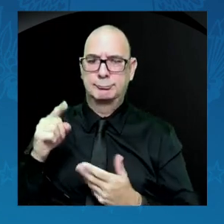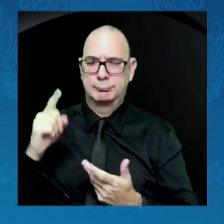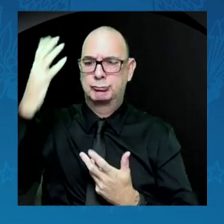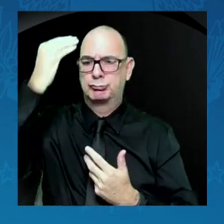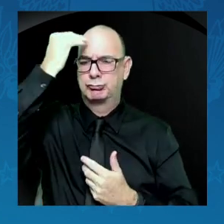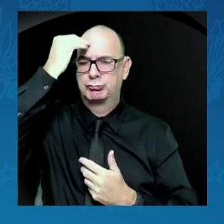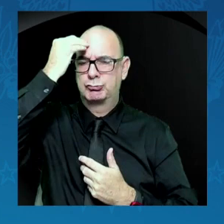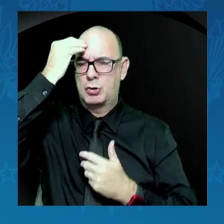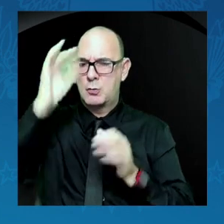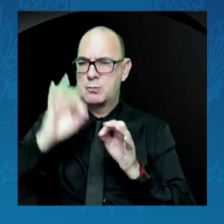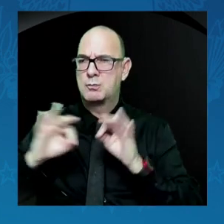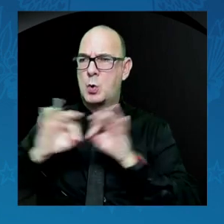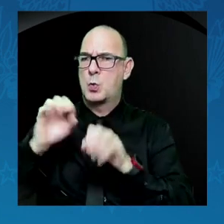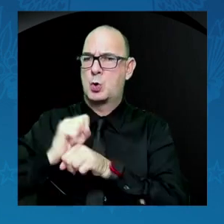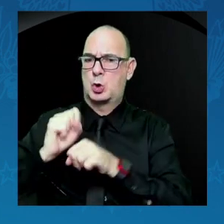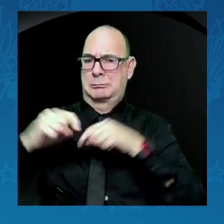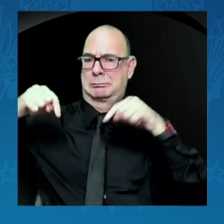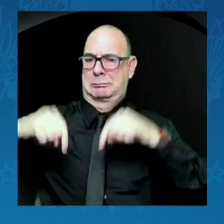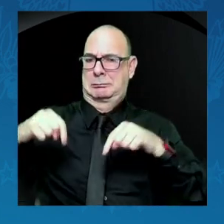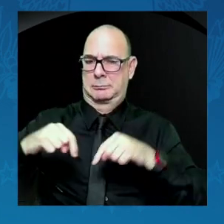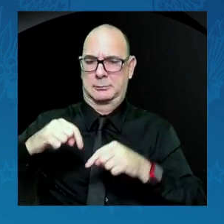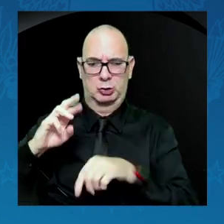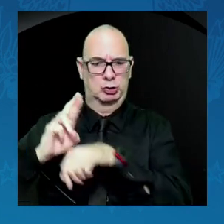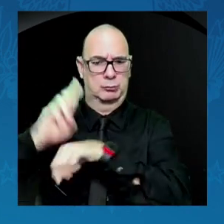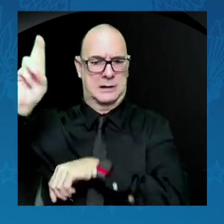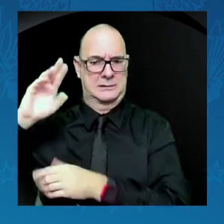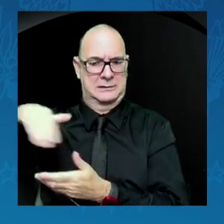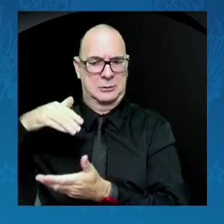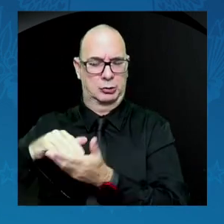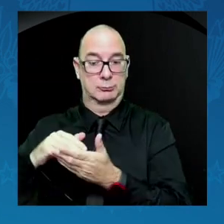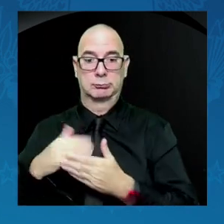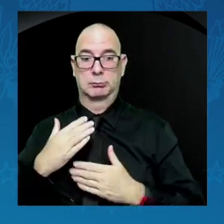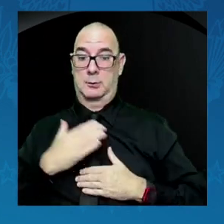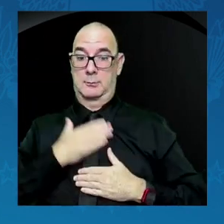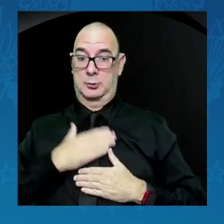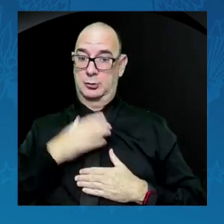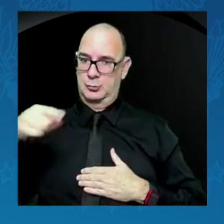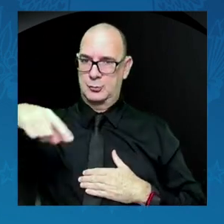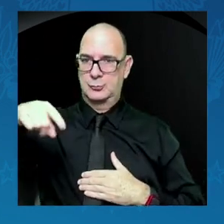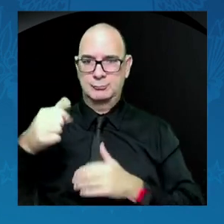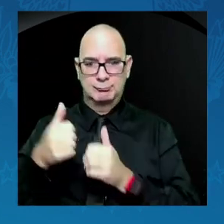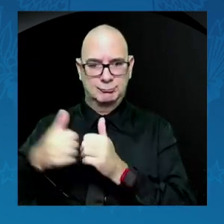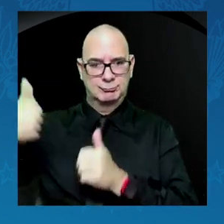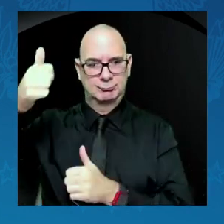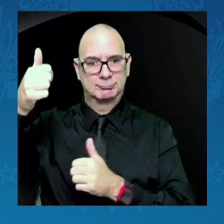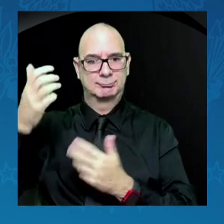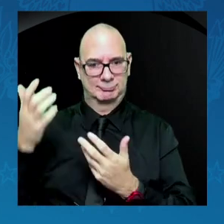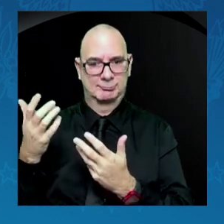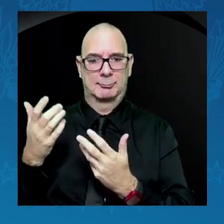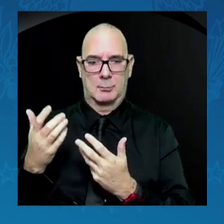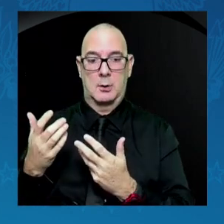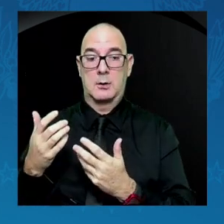and I'm very pleased that he's now at the helm of NASA. And that's Bill Nelson. Please give him a warm Maryland welcome.